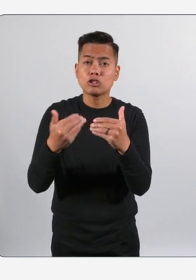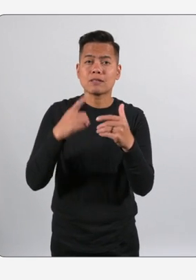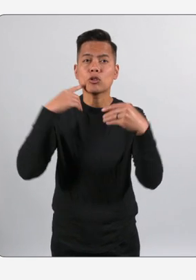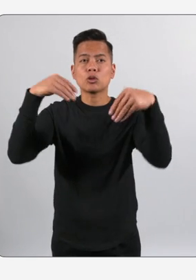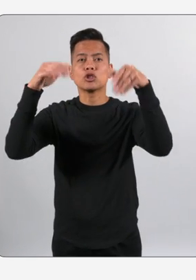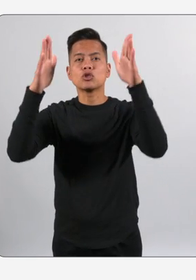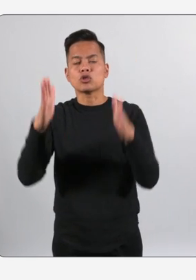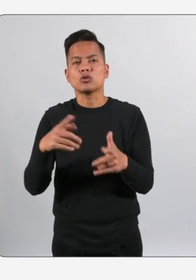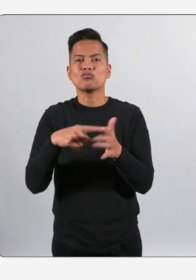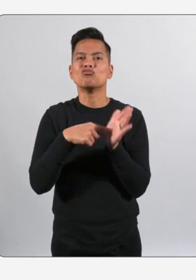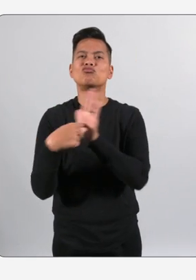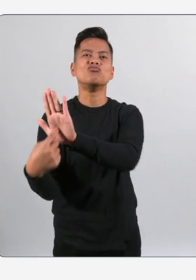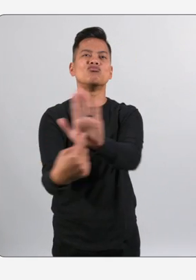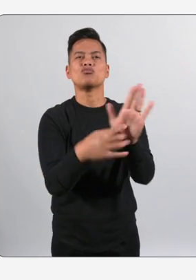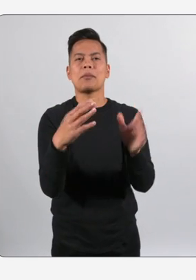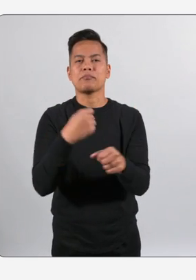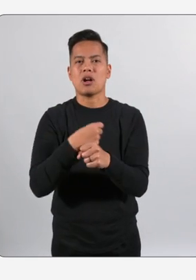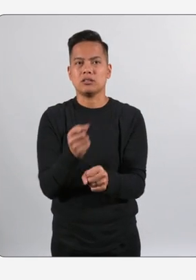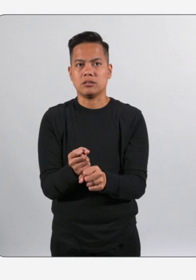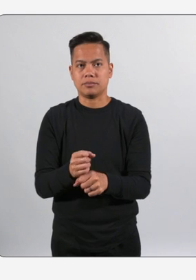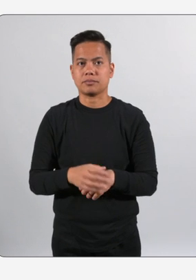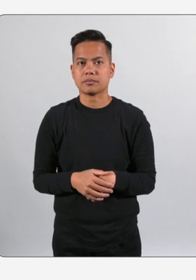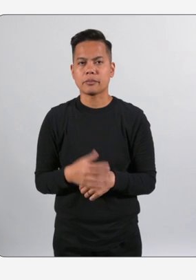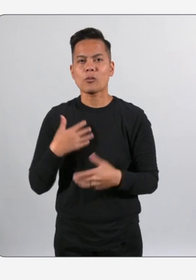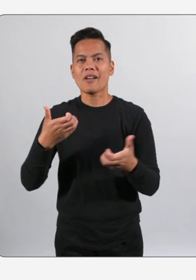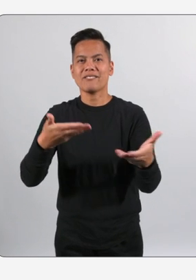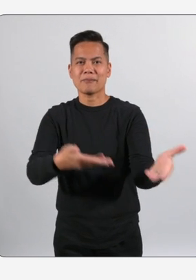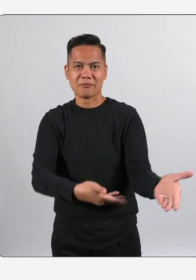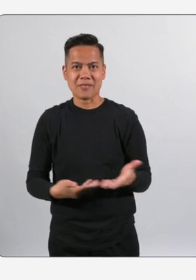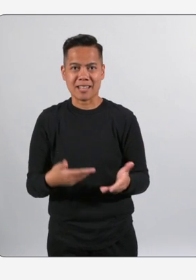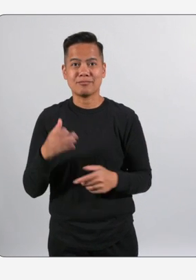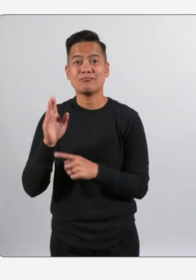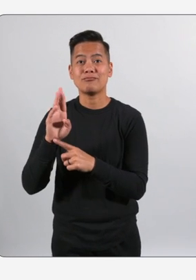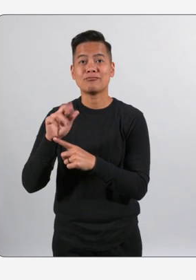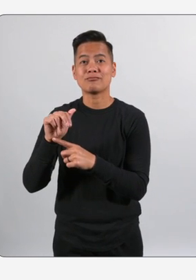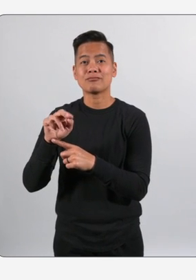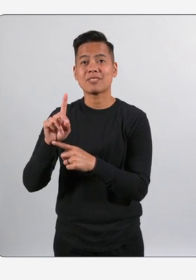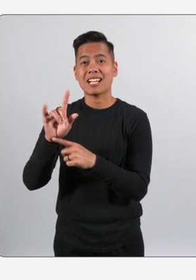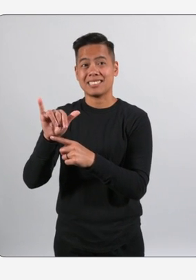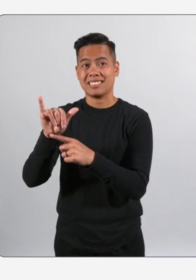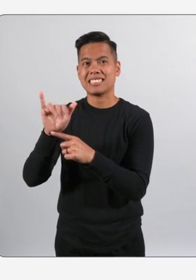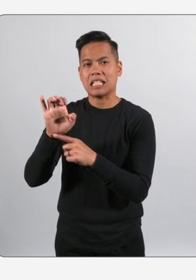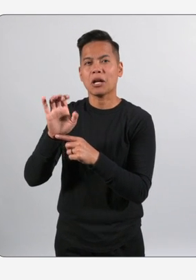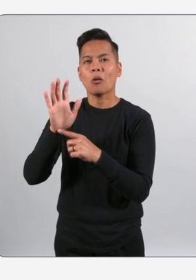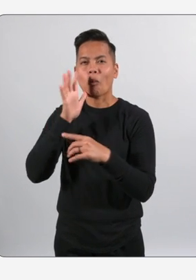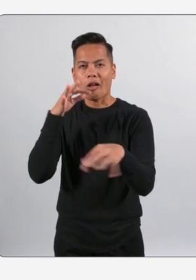products. I want to invite Brandye up for a look at what you'll be able to do with the Product Studio.